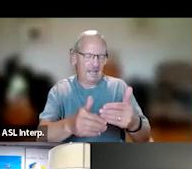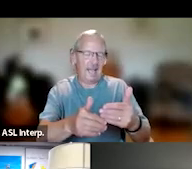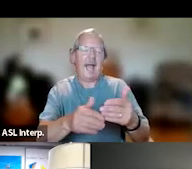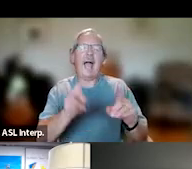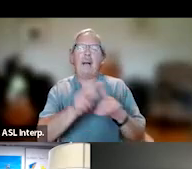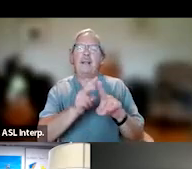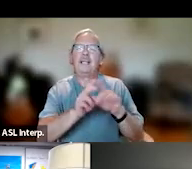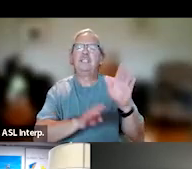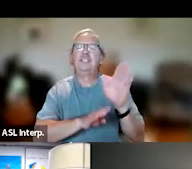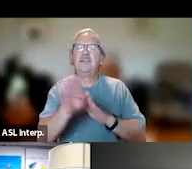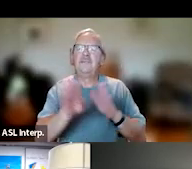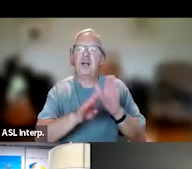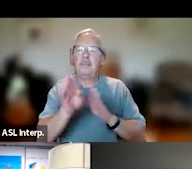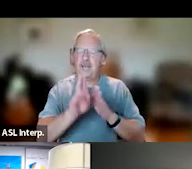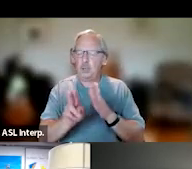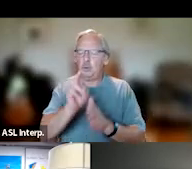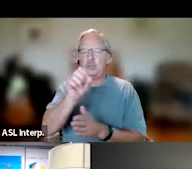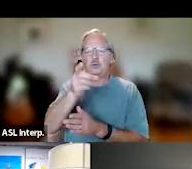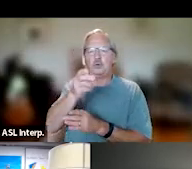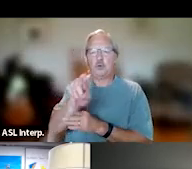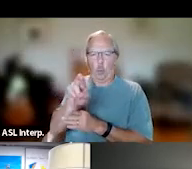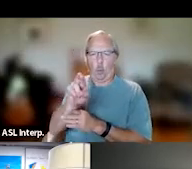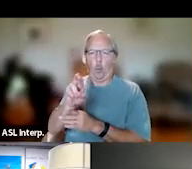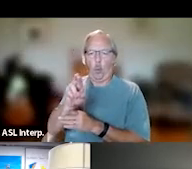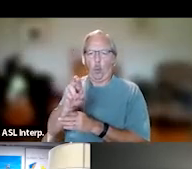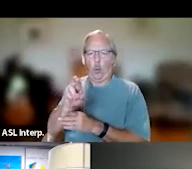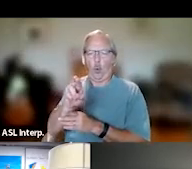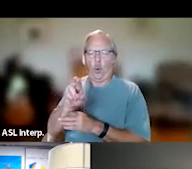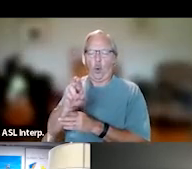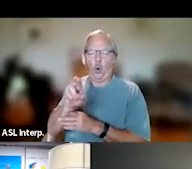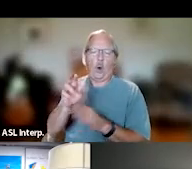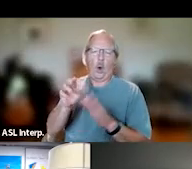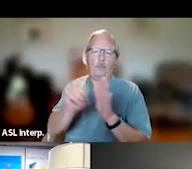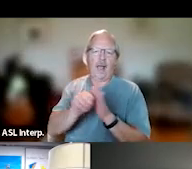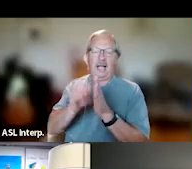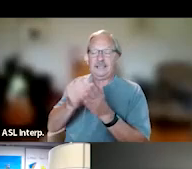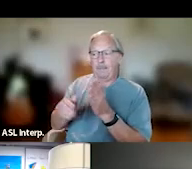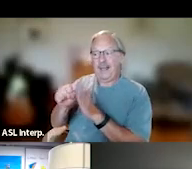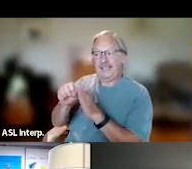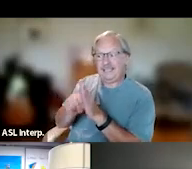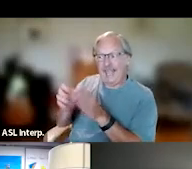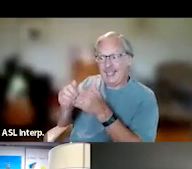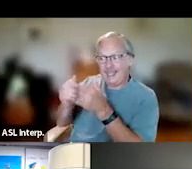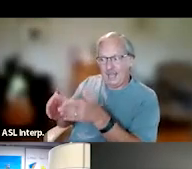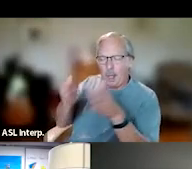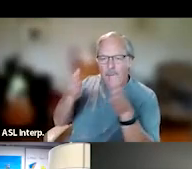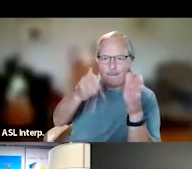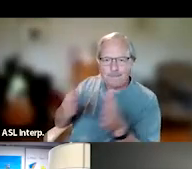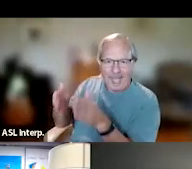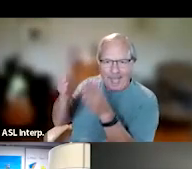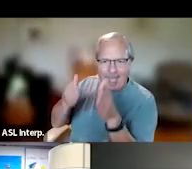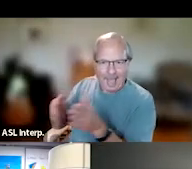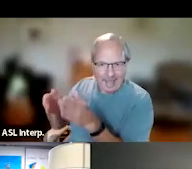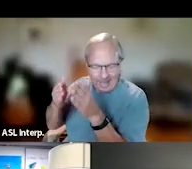and use of the SOAR model. So some of our state leaders have plans in the works to get that going,